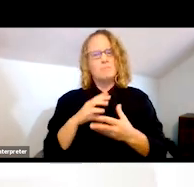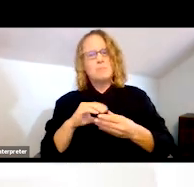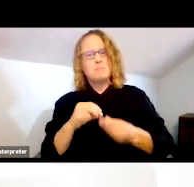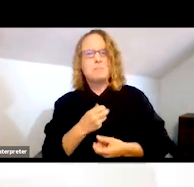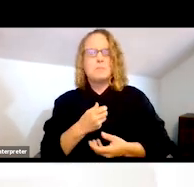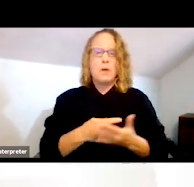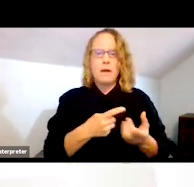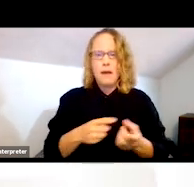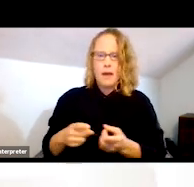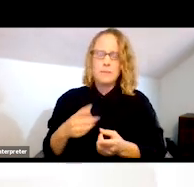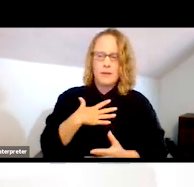for substance use disorder.